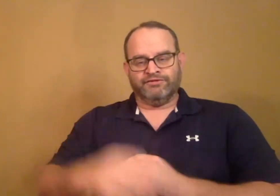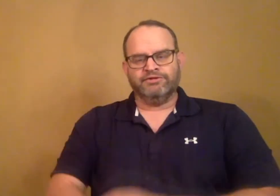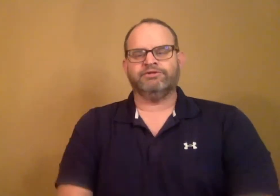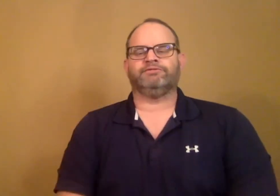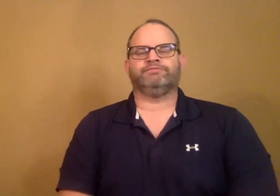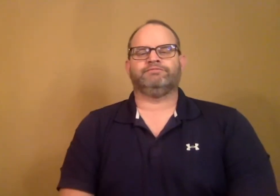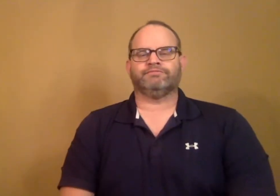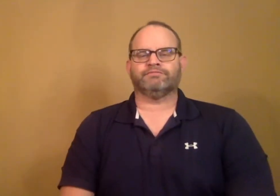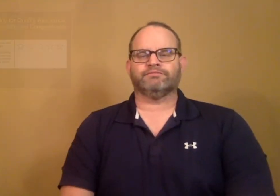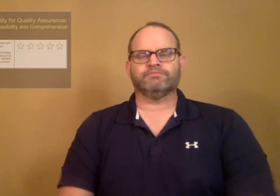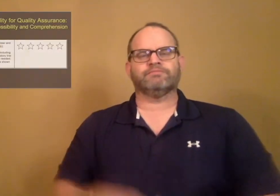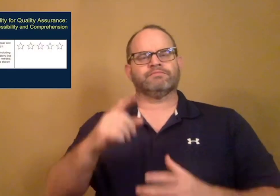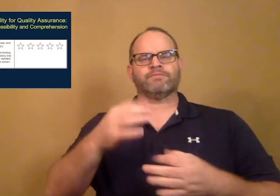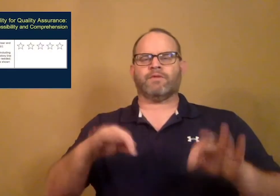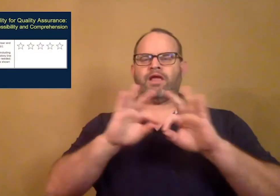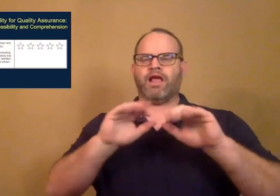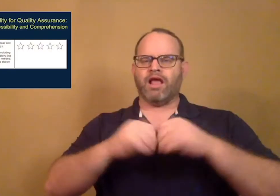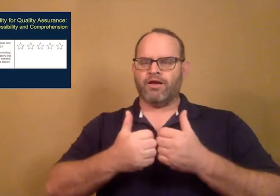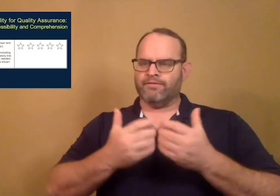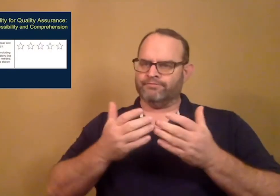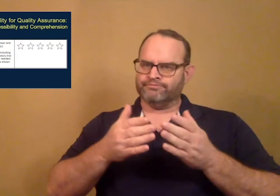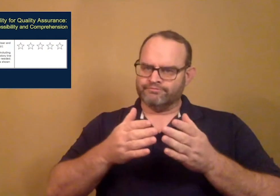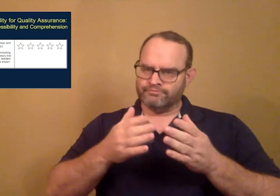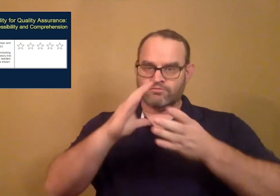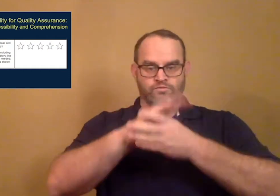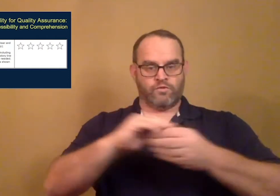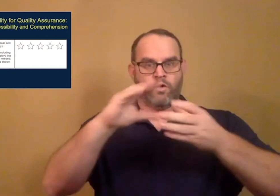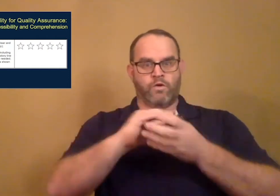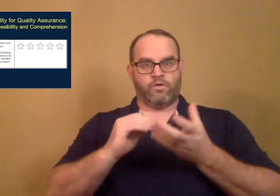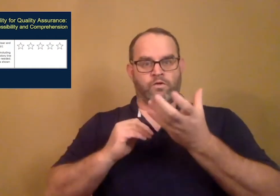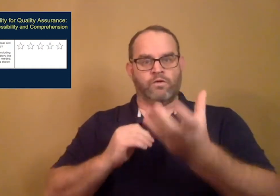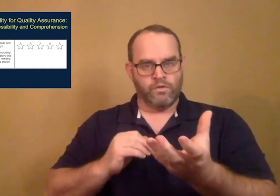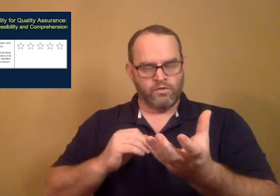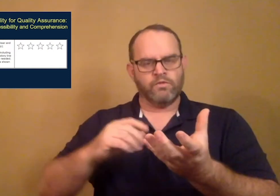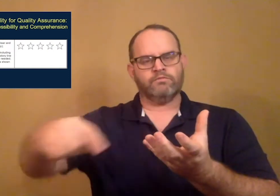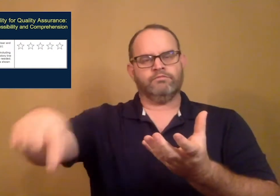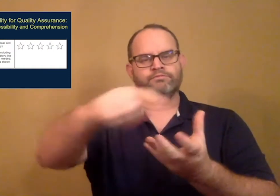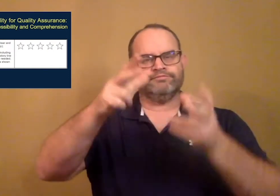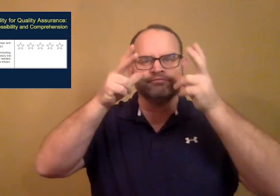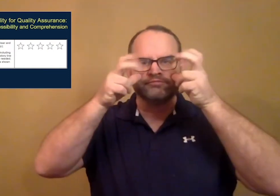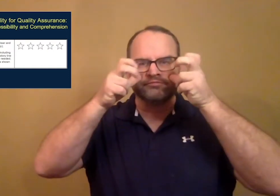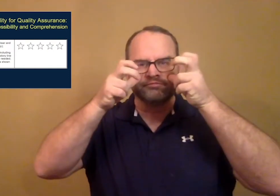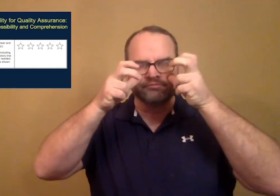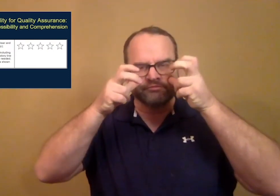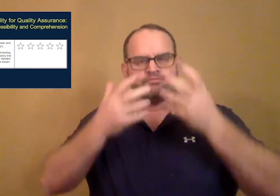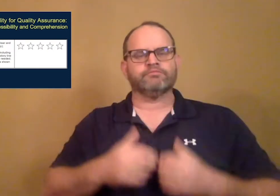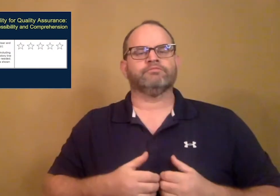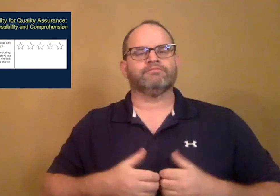The fifth category is signed content accessibility for comprehension. That includes how the story is presented to young viewers.